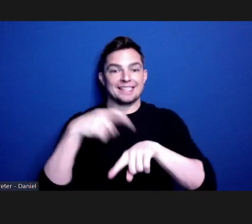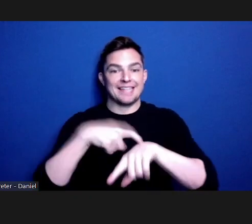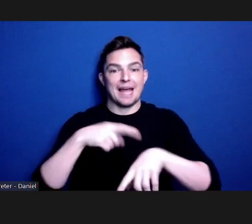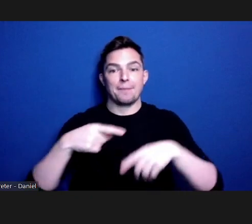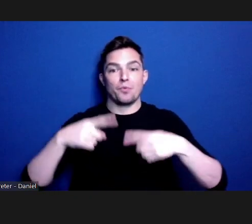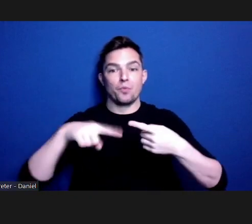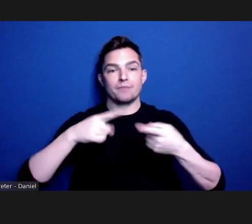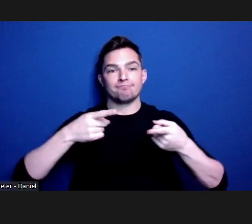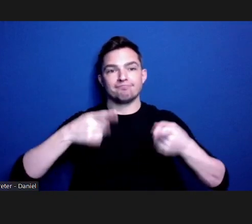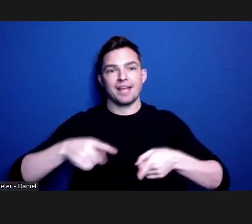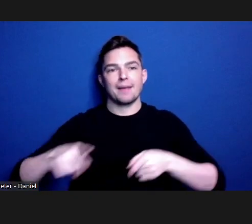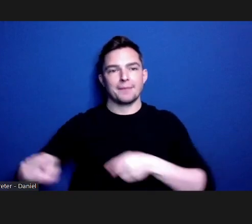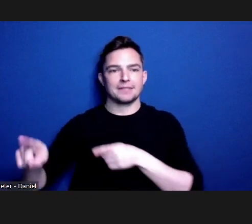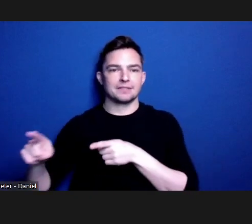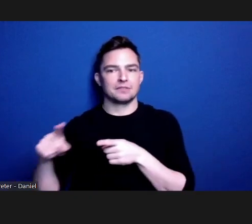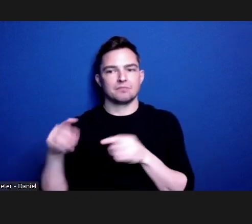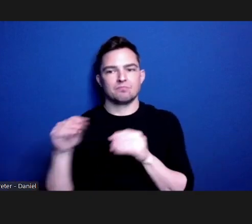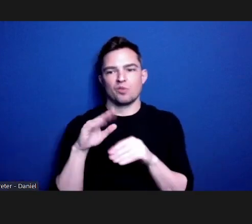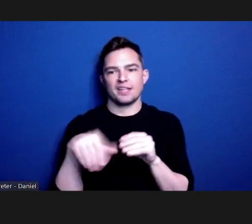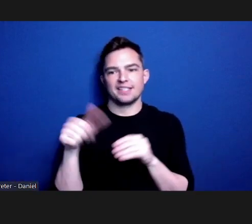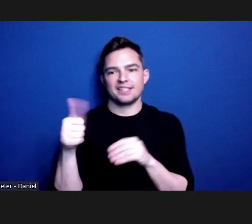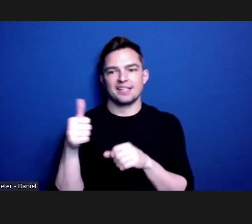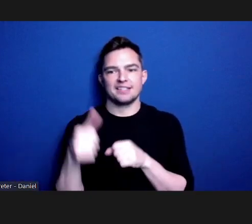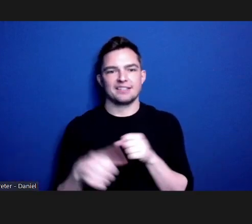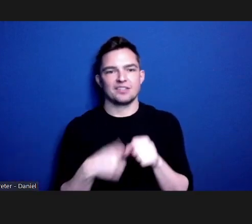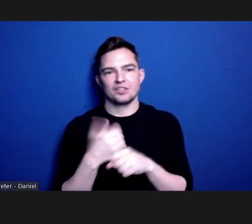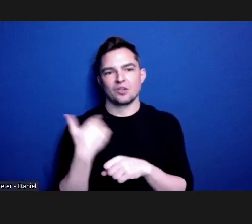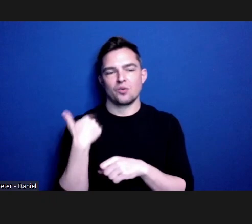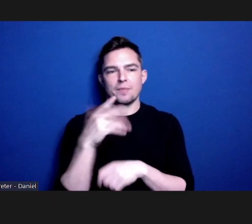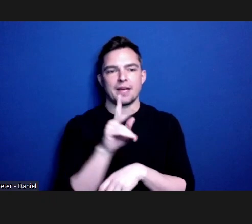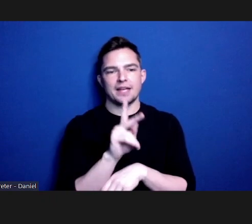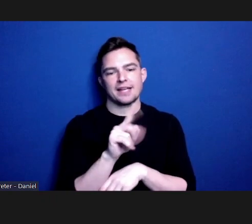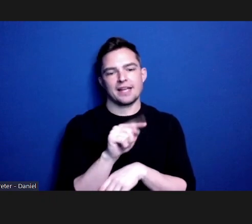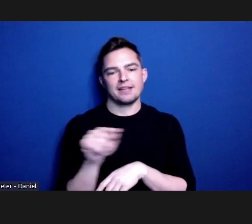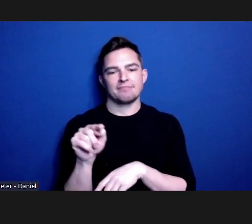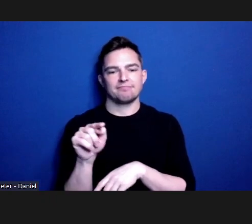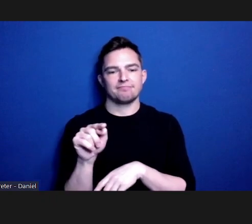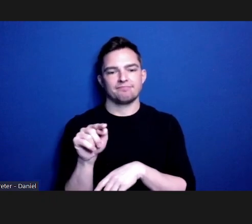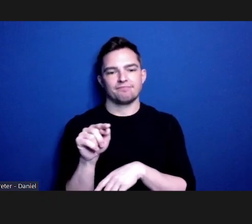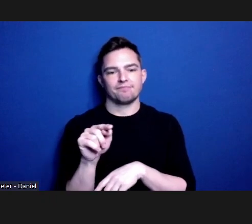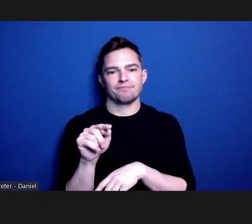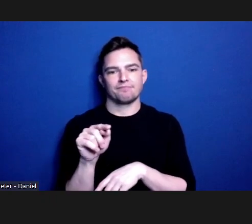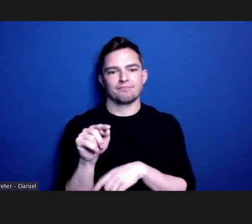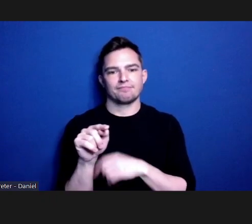over a decade ago, like during my K-8 experiences. One thing that I personally think would have